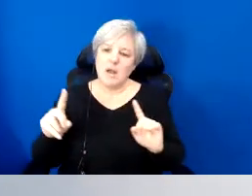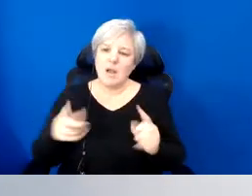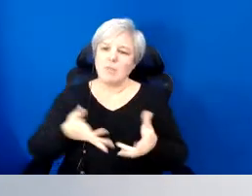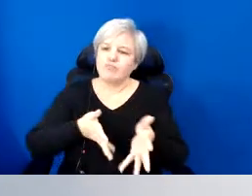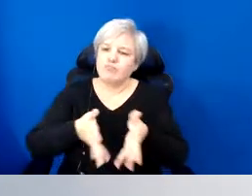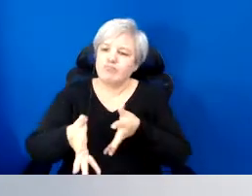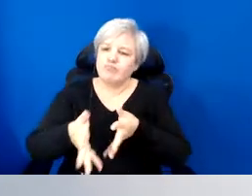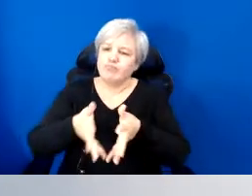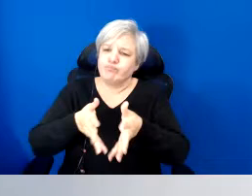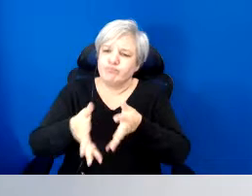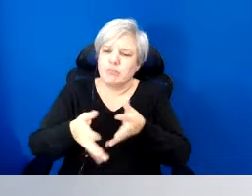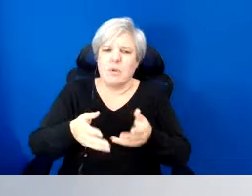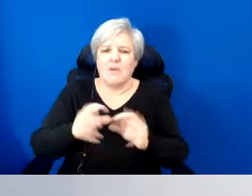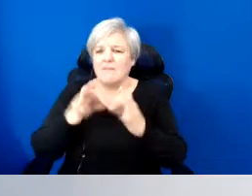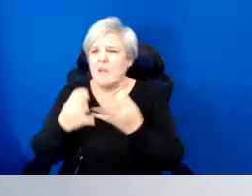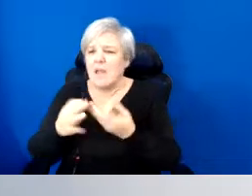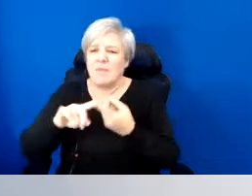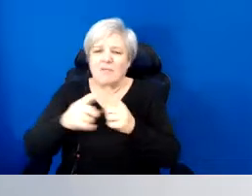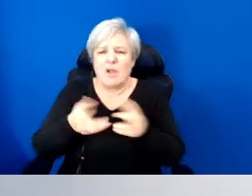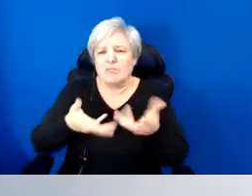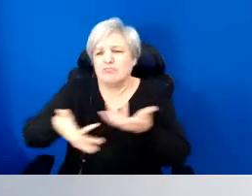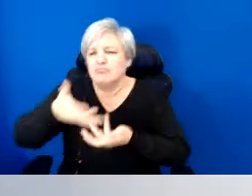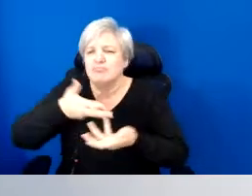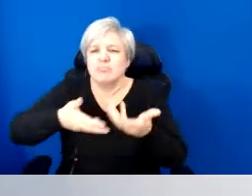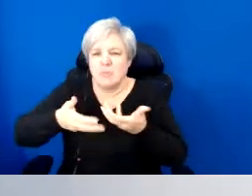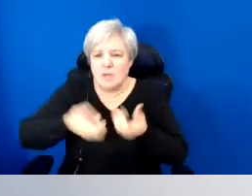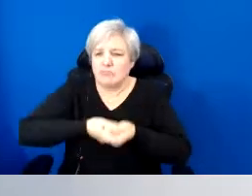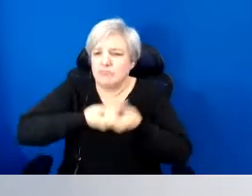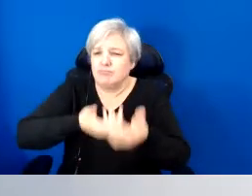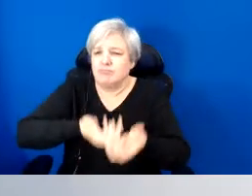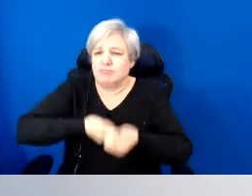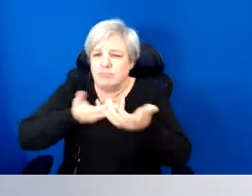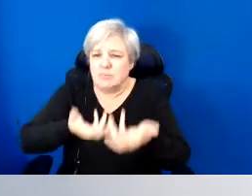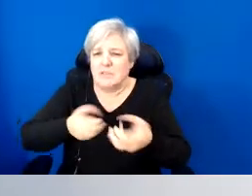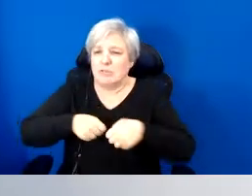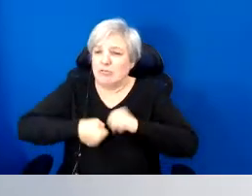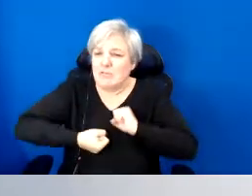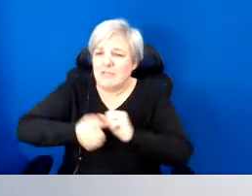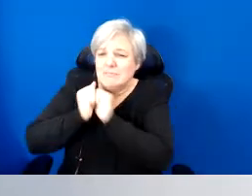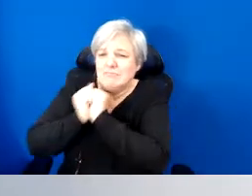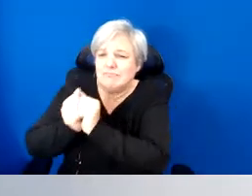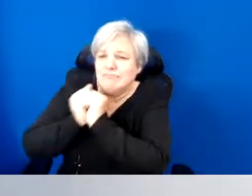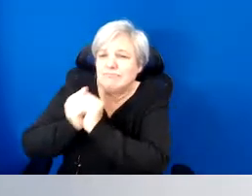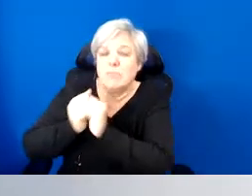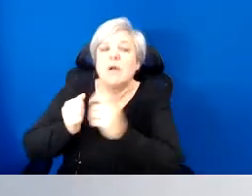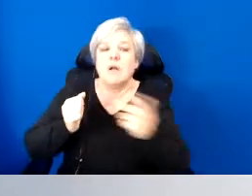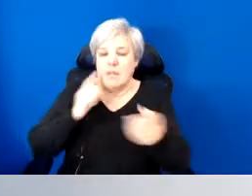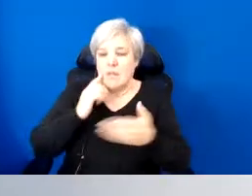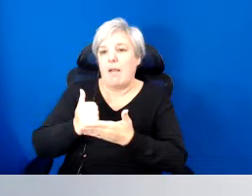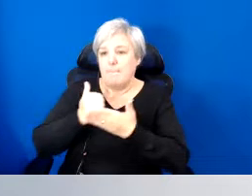or being with family and friends, our support sharing in that grief. No. We know that we're not alone